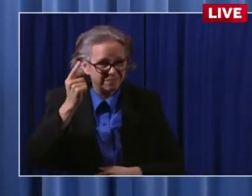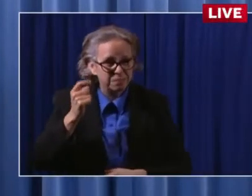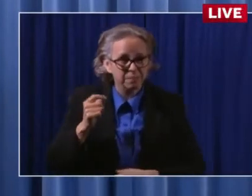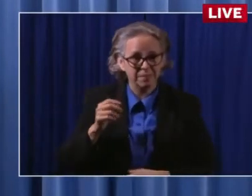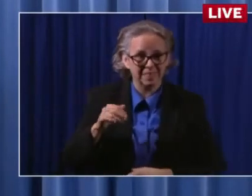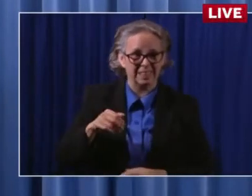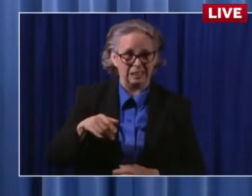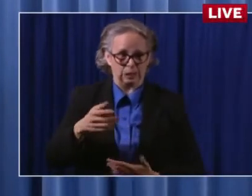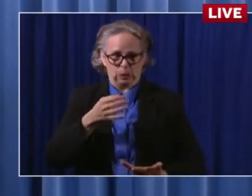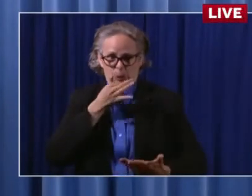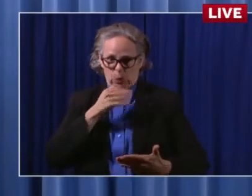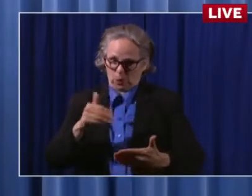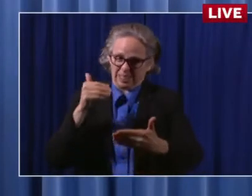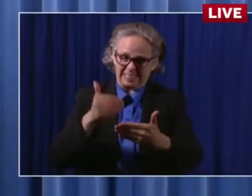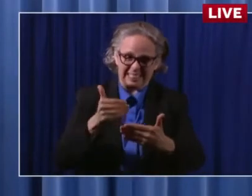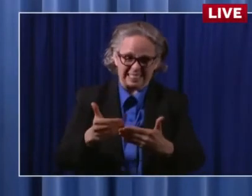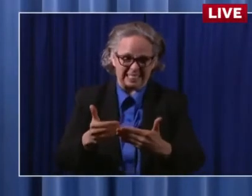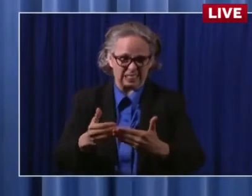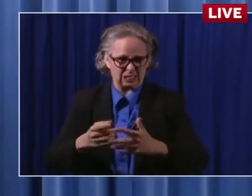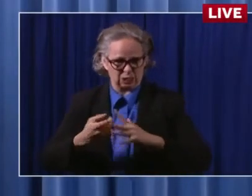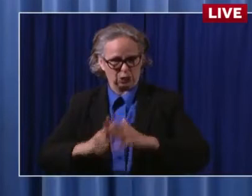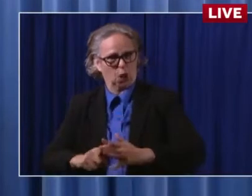OHIO IS BLESSED TO HAVE THEM.